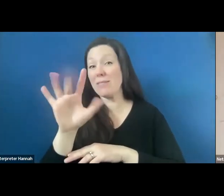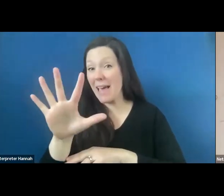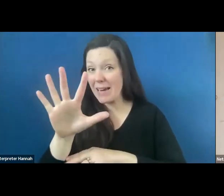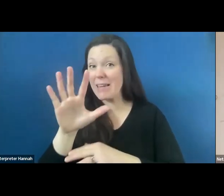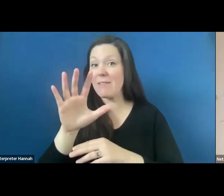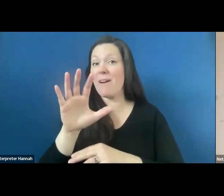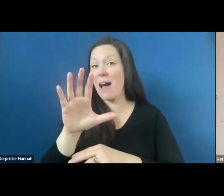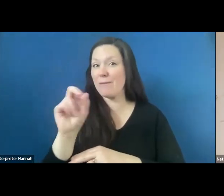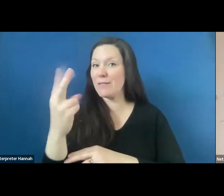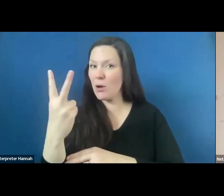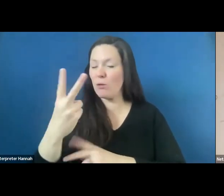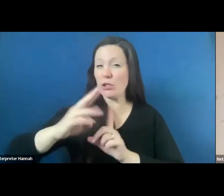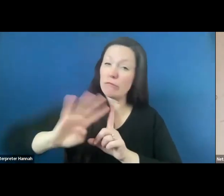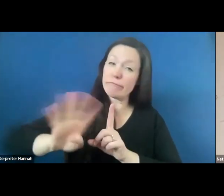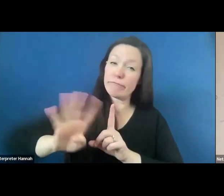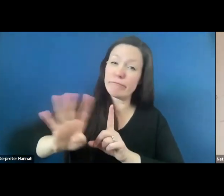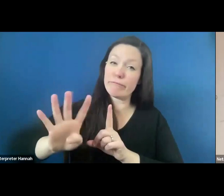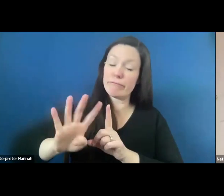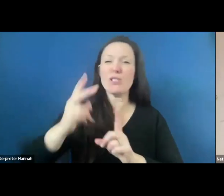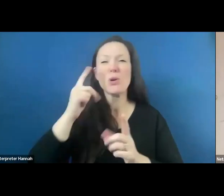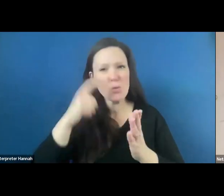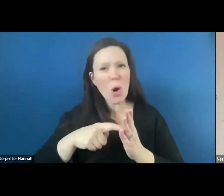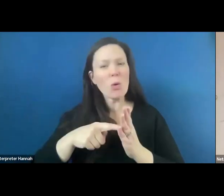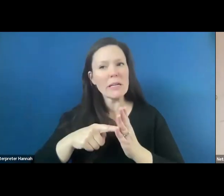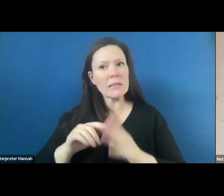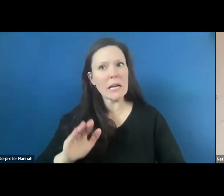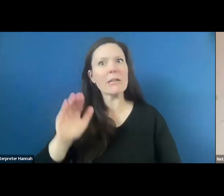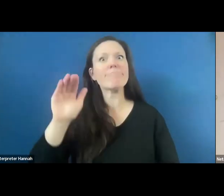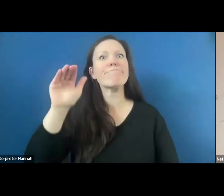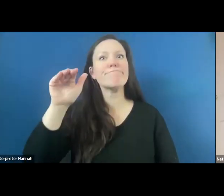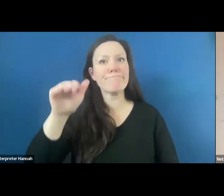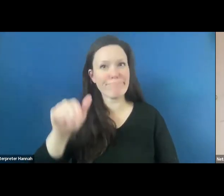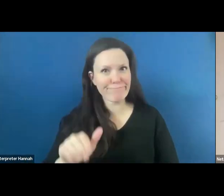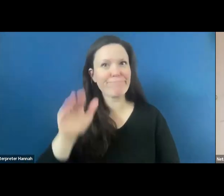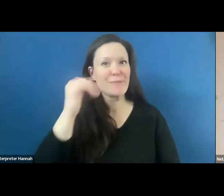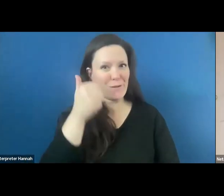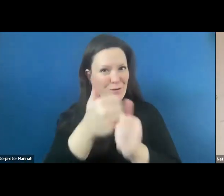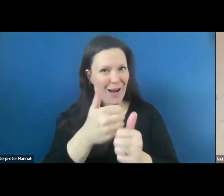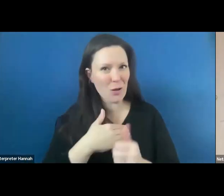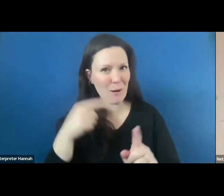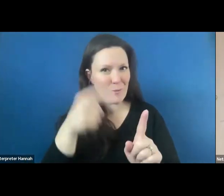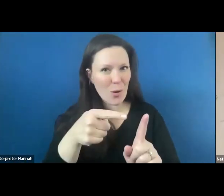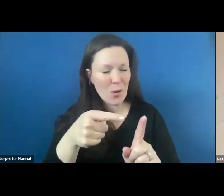Now you've noticed, if you're following what I'm saying, that emissions have declined.